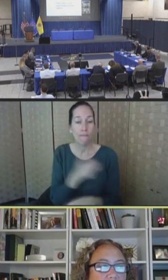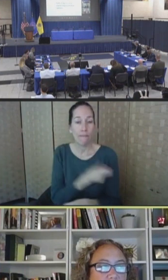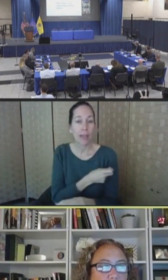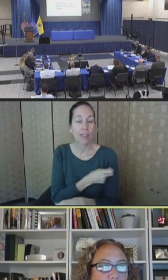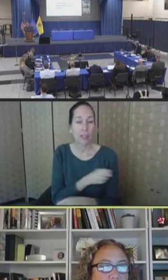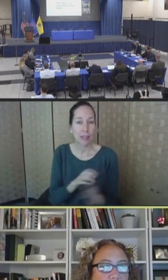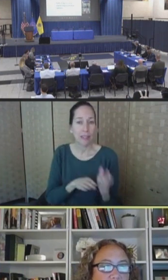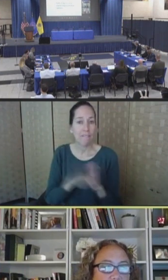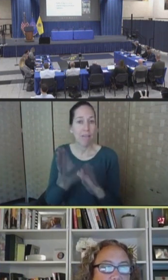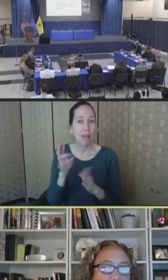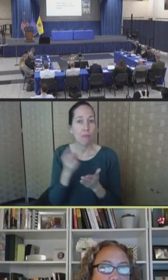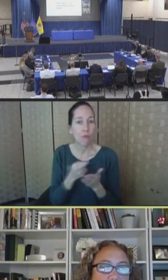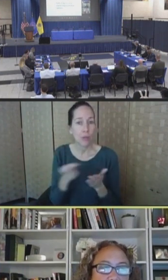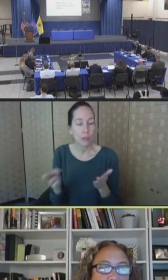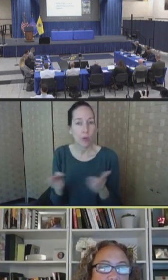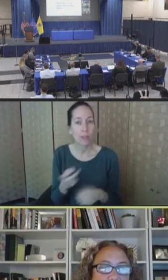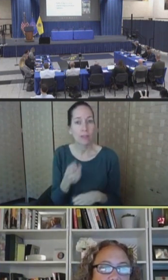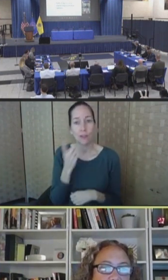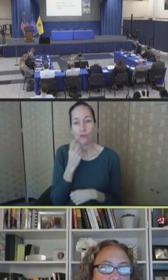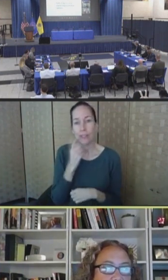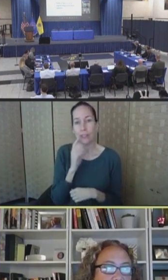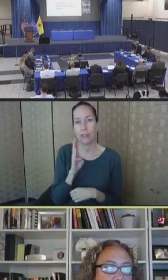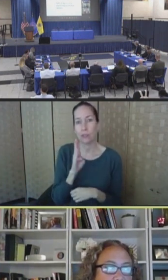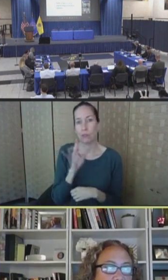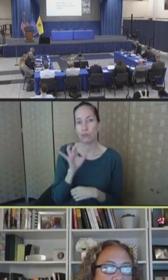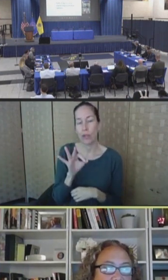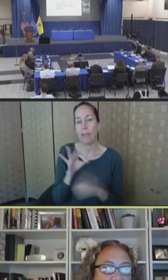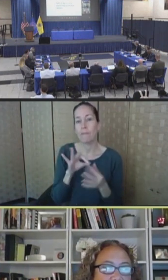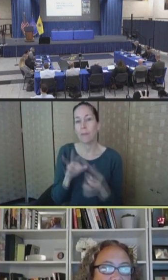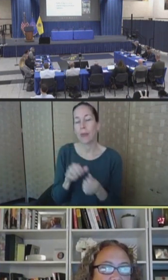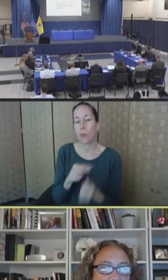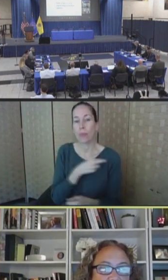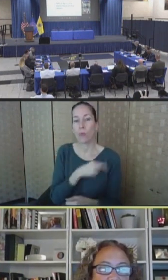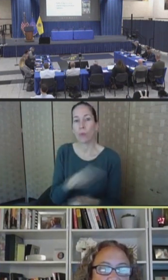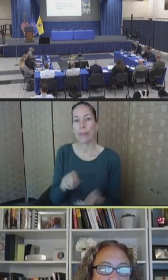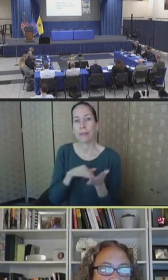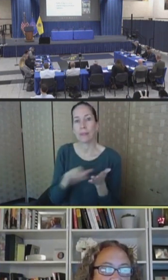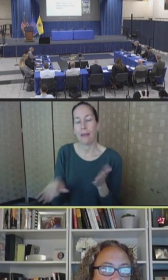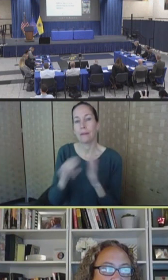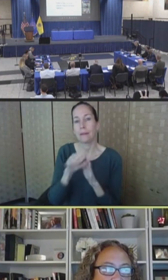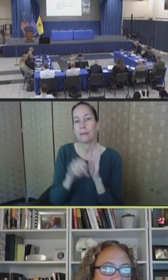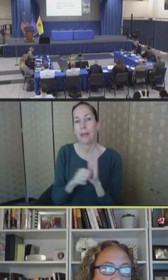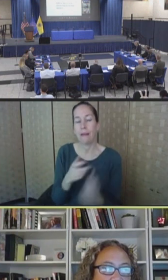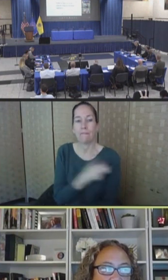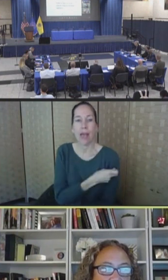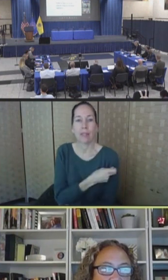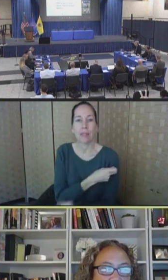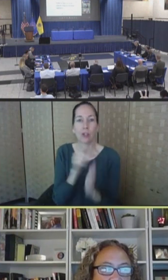recent brief on religious exemptions and state vaccination laws. Also around COVID,